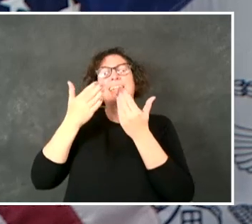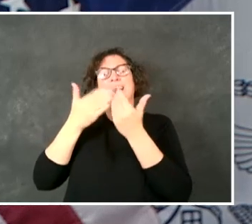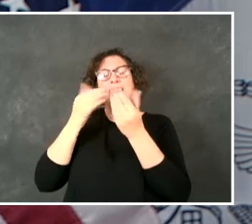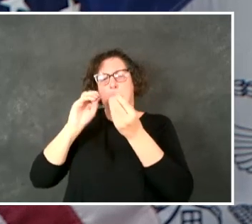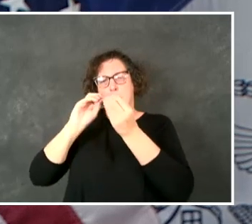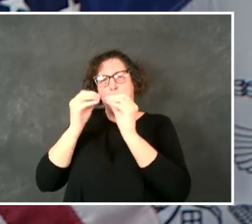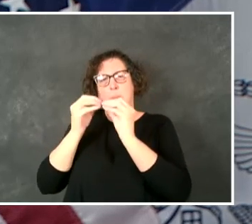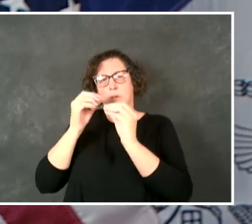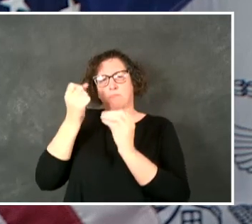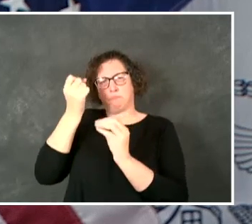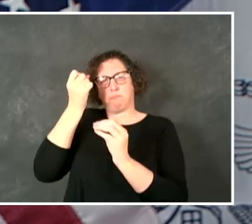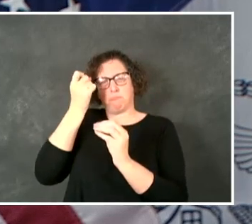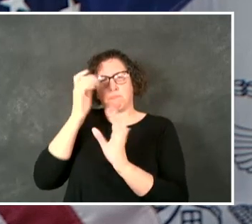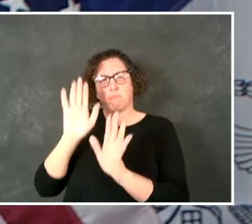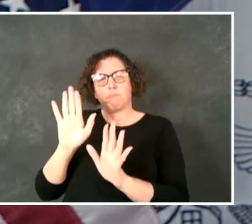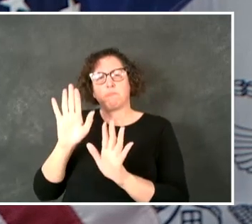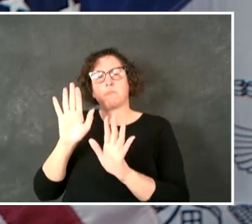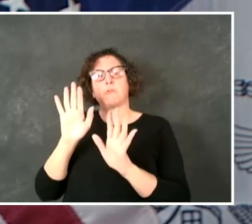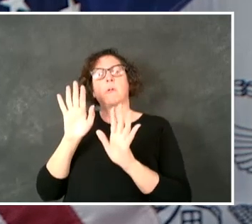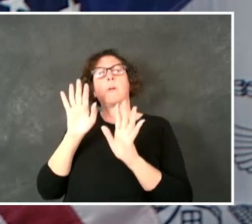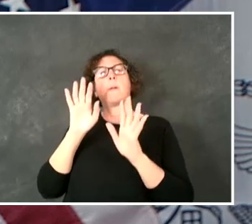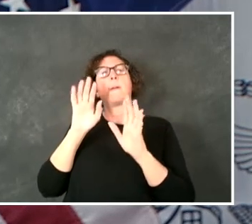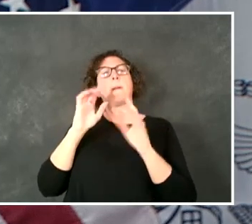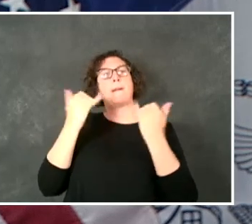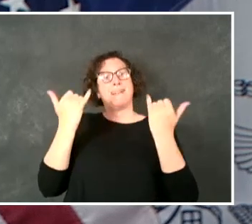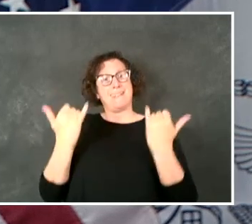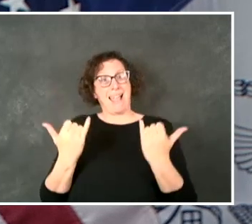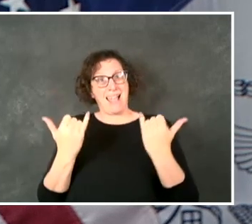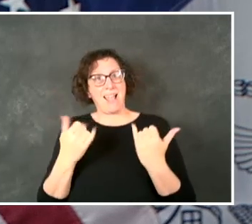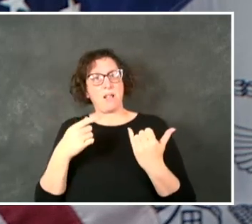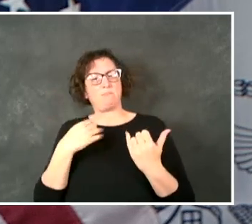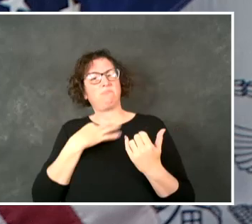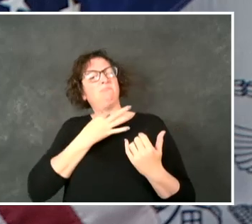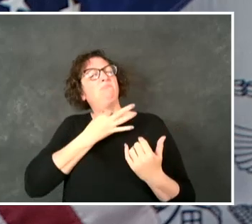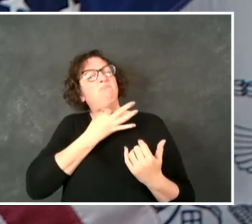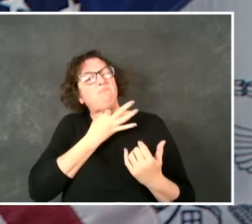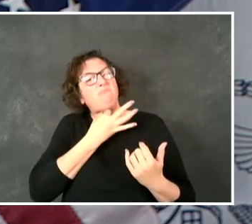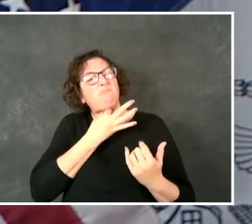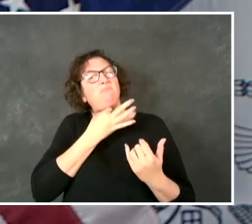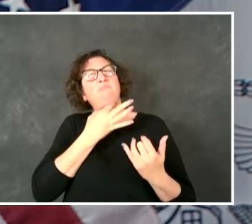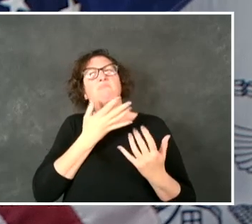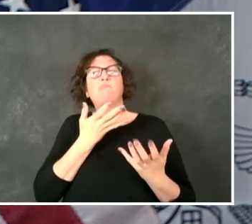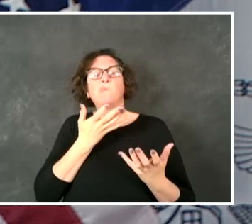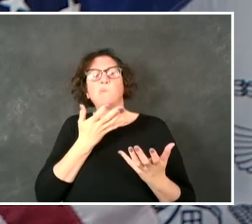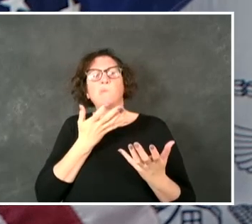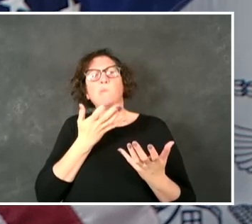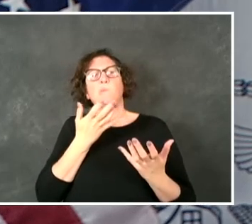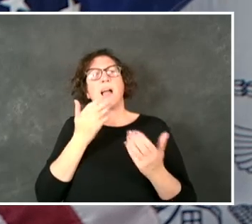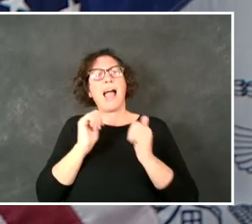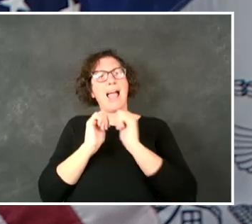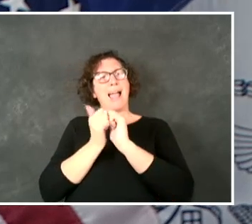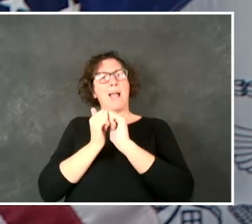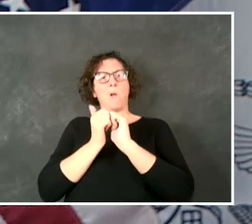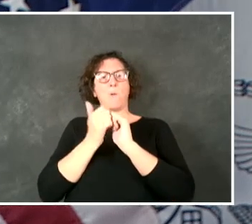EASIER TO ADMINISTER BUT IS THERE ANYTHING THEY CAN SAY ABOUT HOW YOU ELIMINATE OR PREVENT THE POSSIBILITY OF A